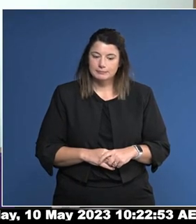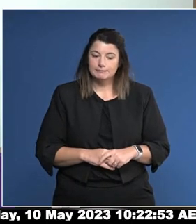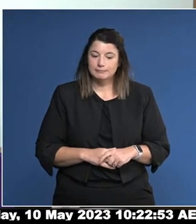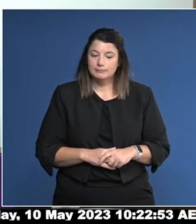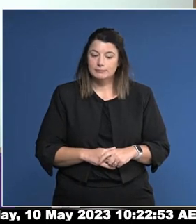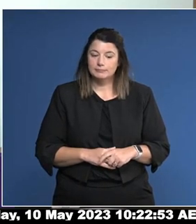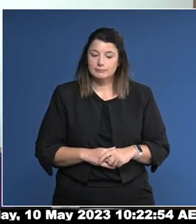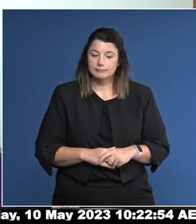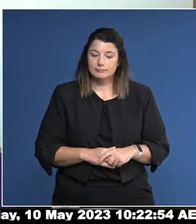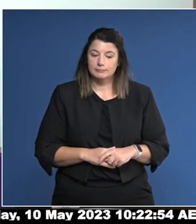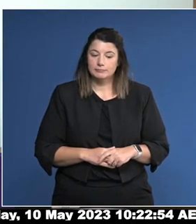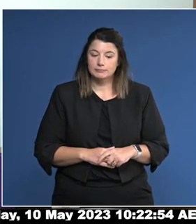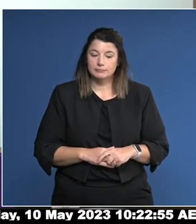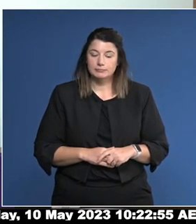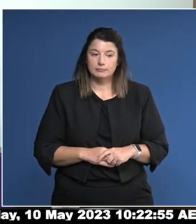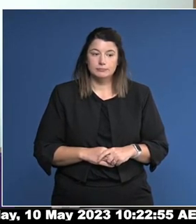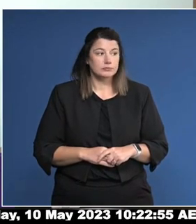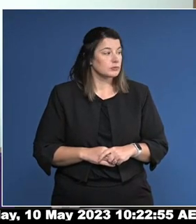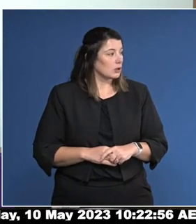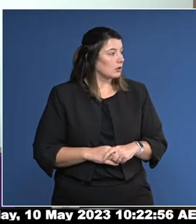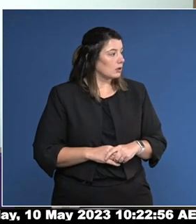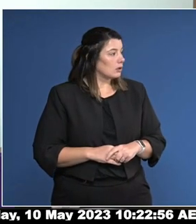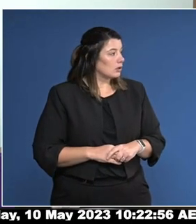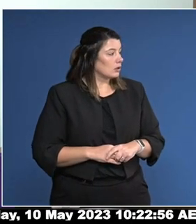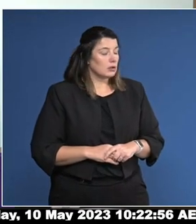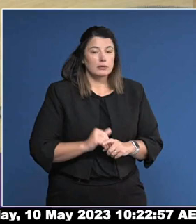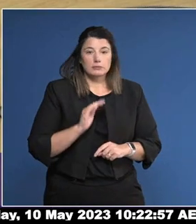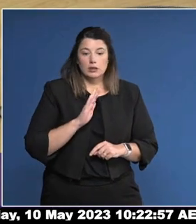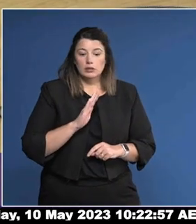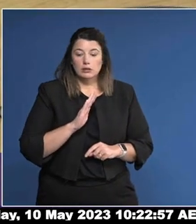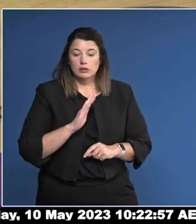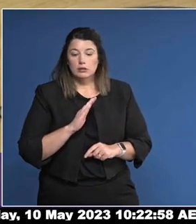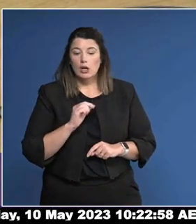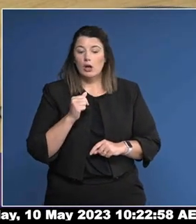Not excused. MS EASTMAN: I think, Commissioners, can I ask that Dr Crawford not